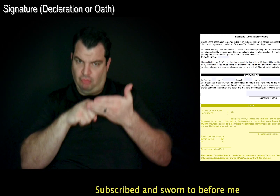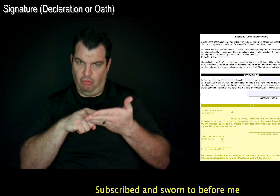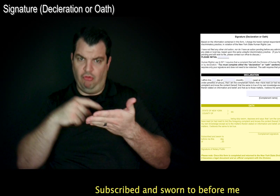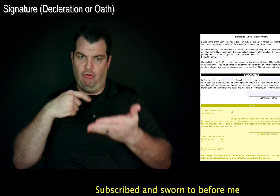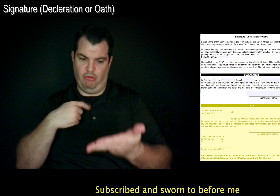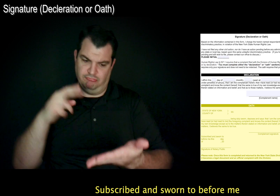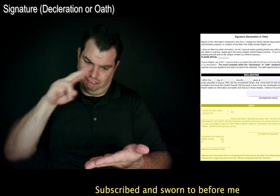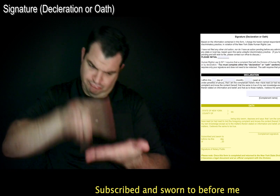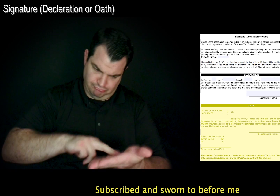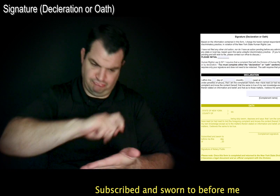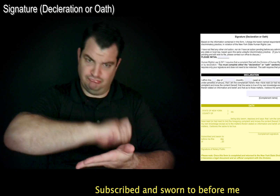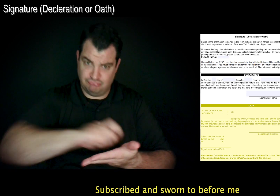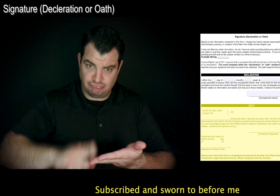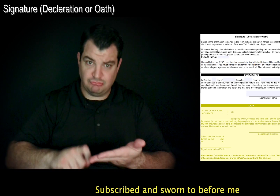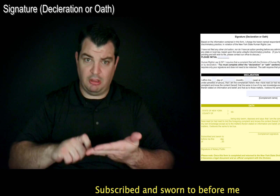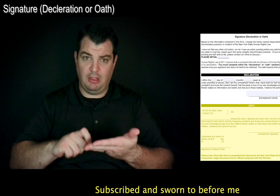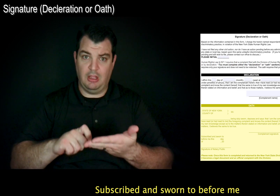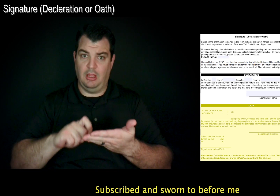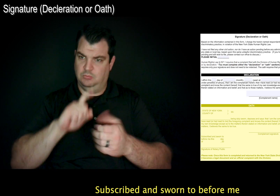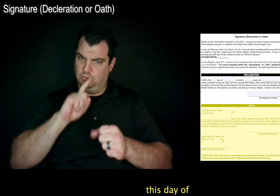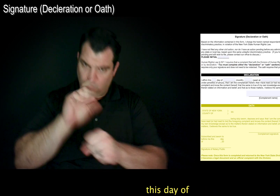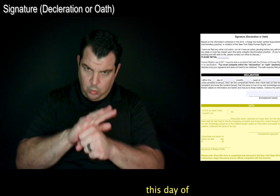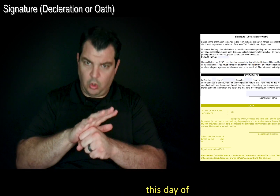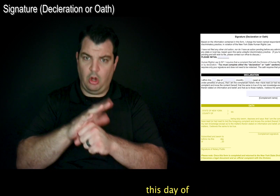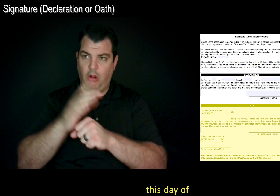Subscribed and sworn to before me this day of